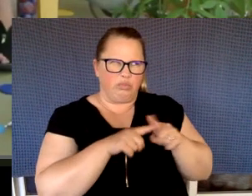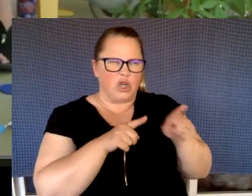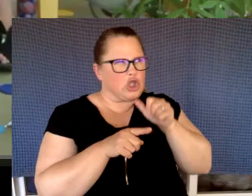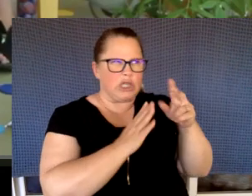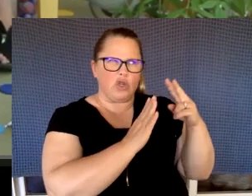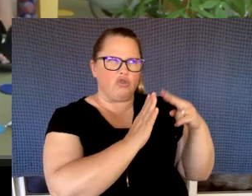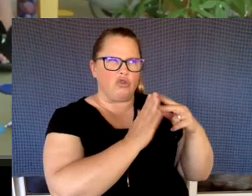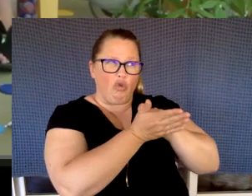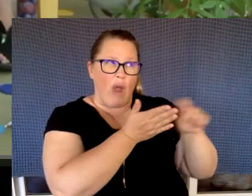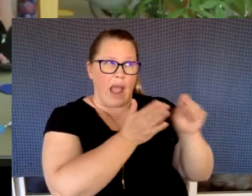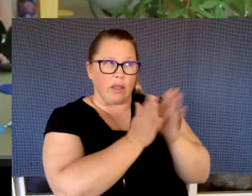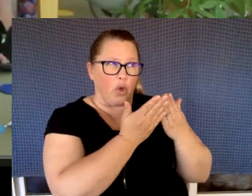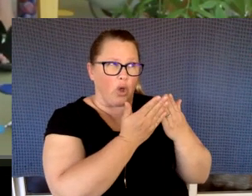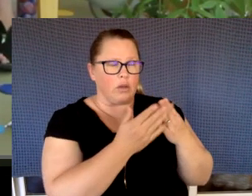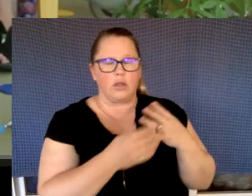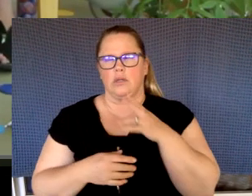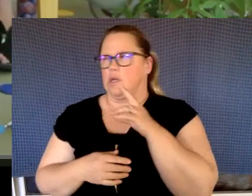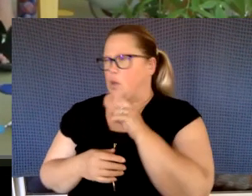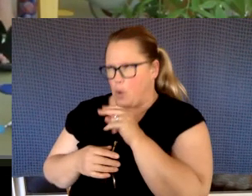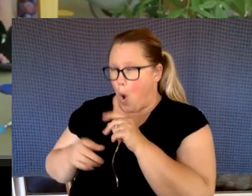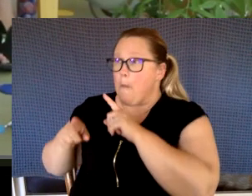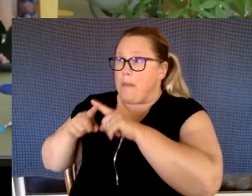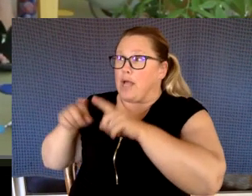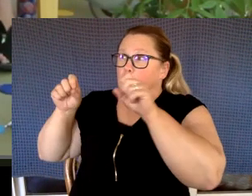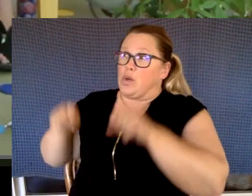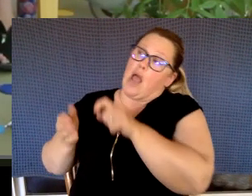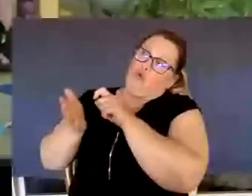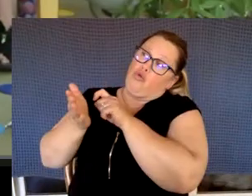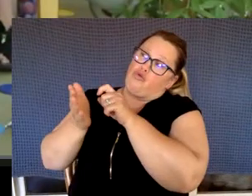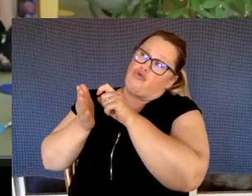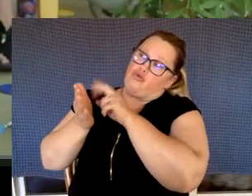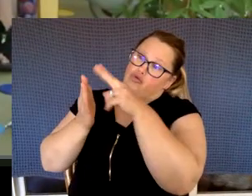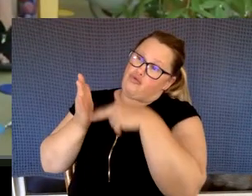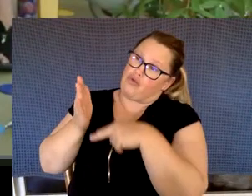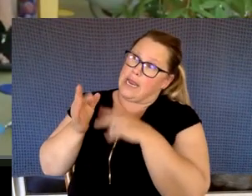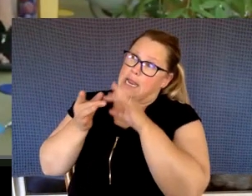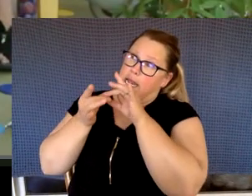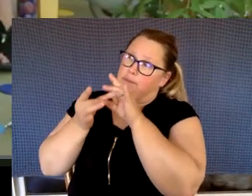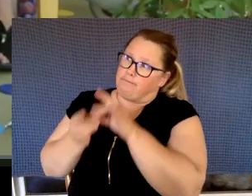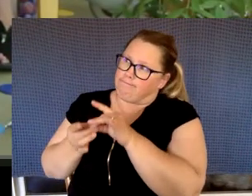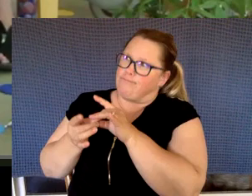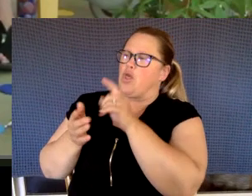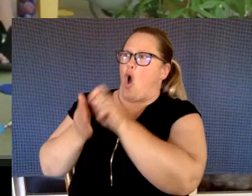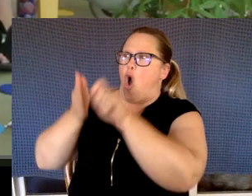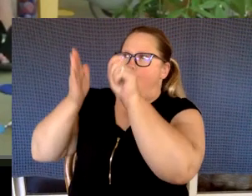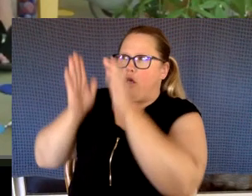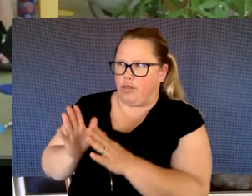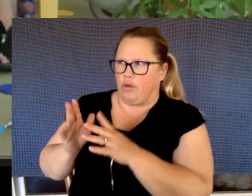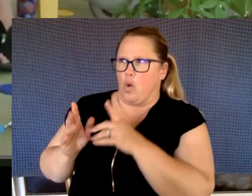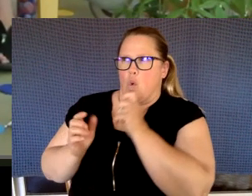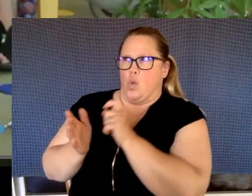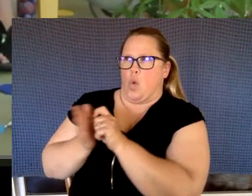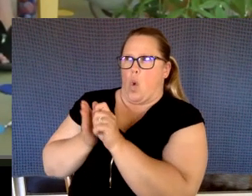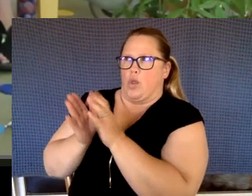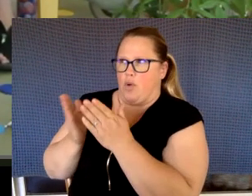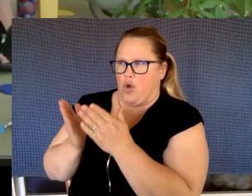read about an author on there because sometimes it's not the person it's about. And what do we call the person who illustrates?